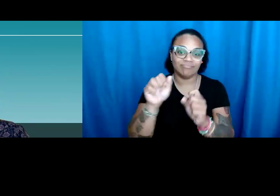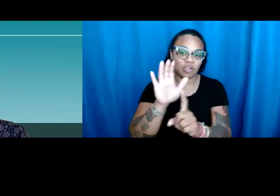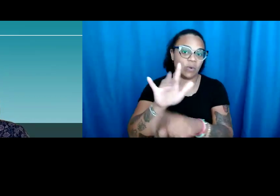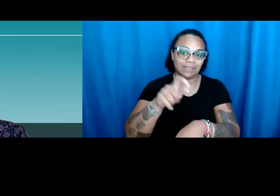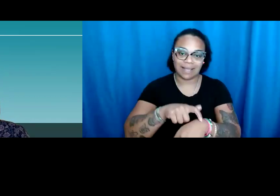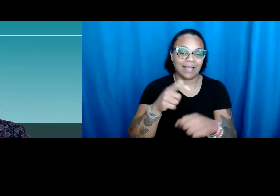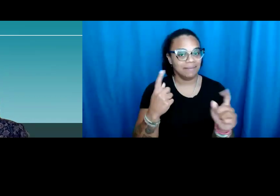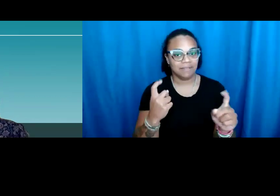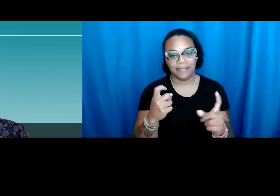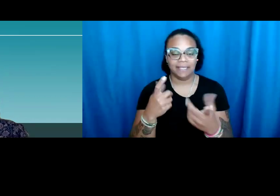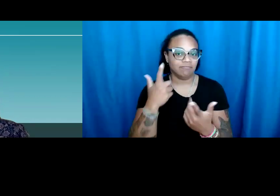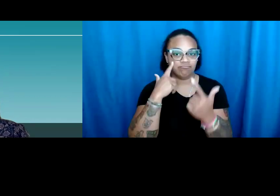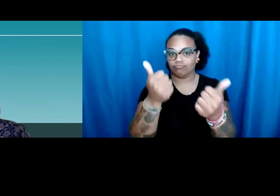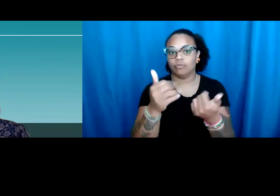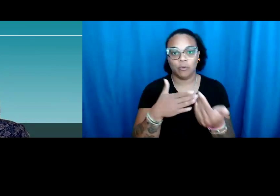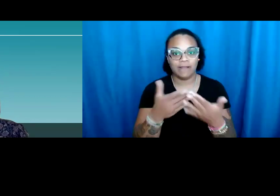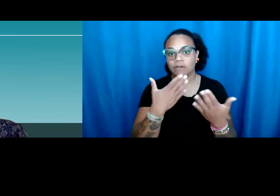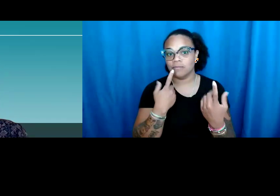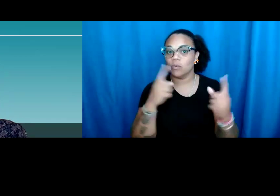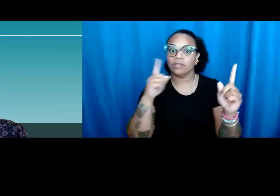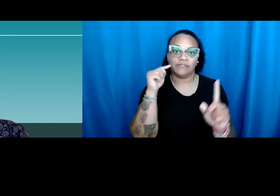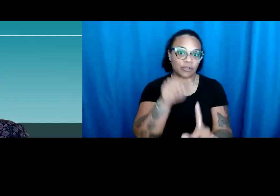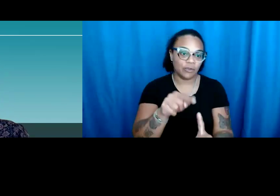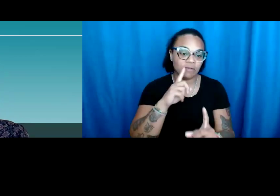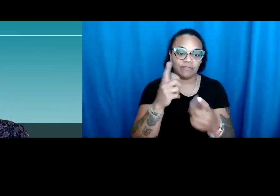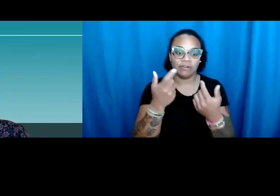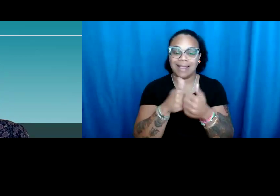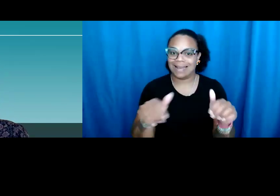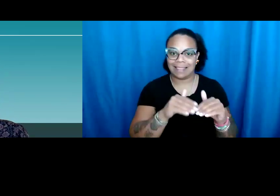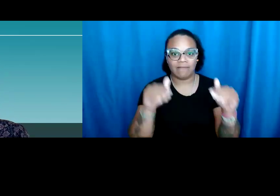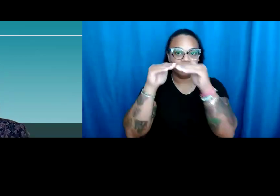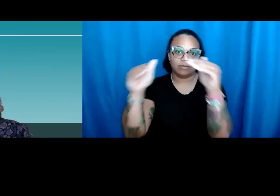that works for you at all levels for businesses.